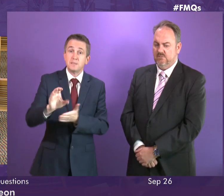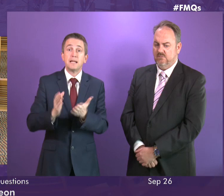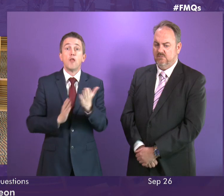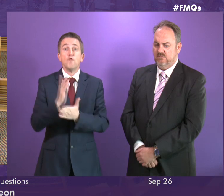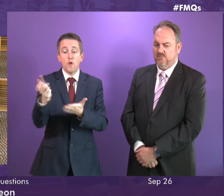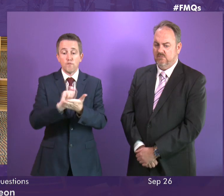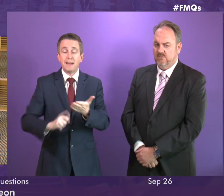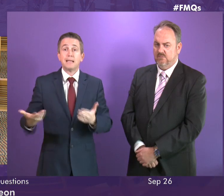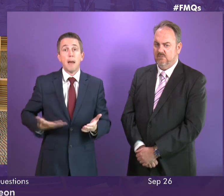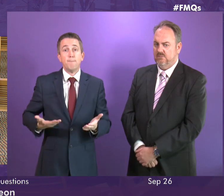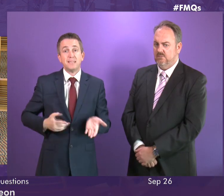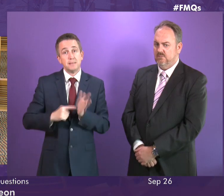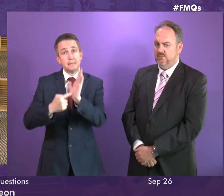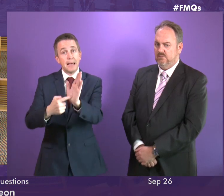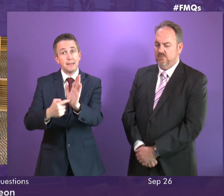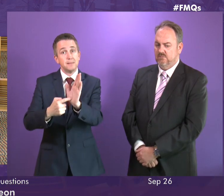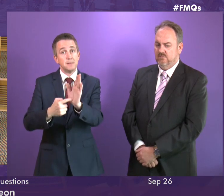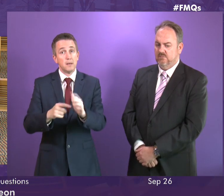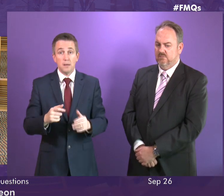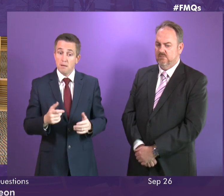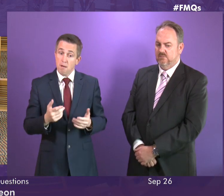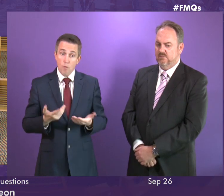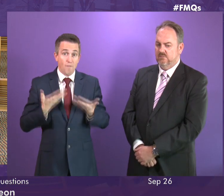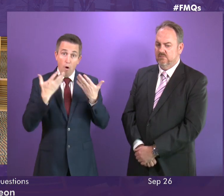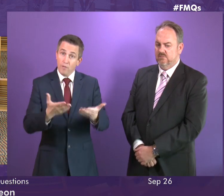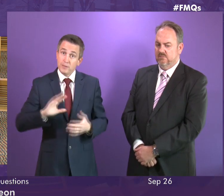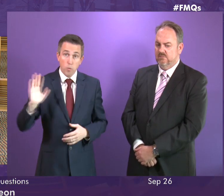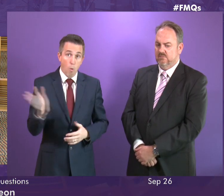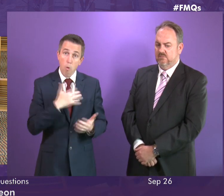a business case; that process has been put in place for all public sector bodies and